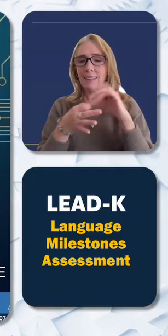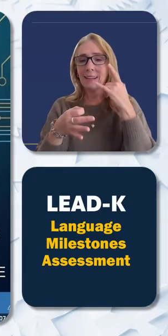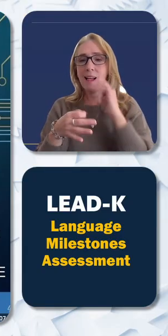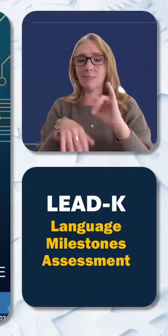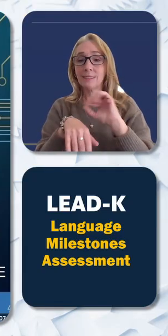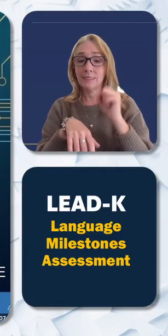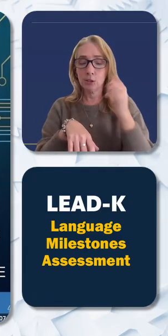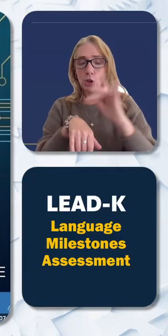Julie…